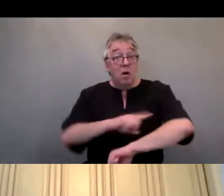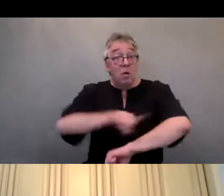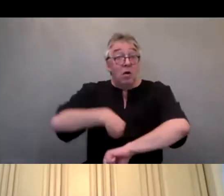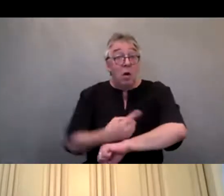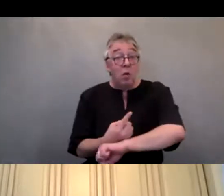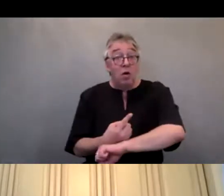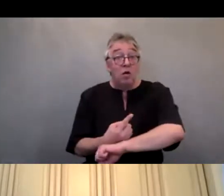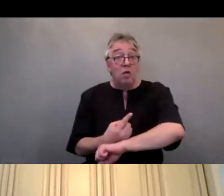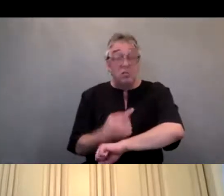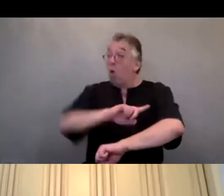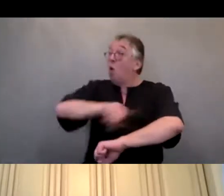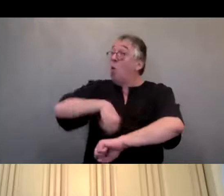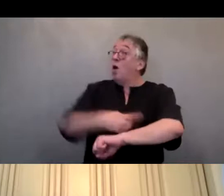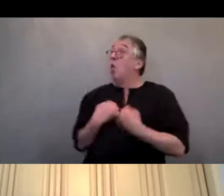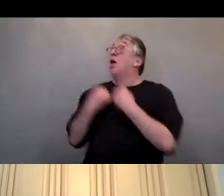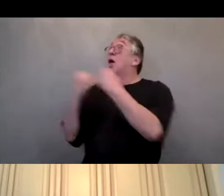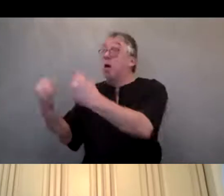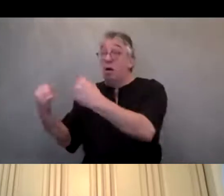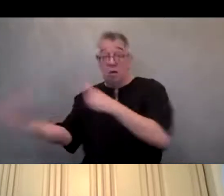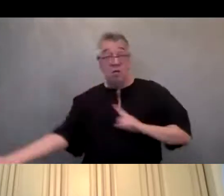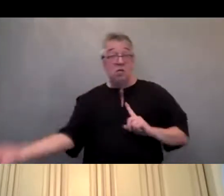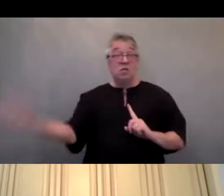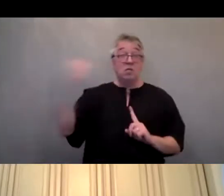. That is an hour away, one way. It would be two